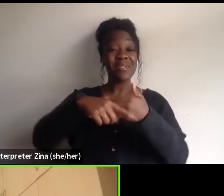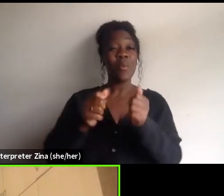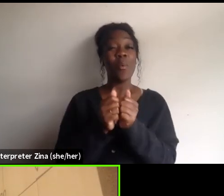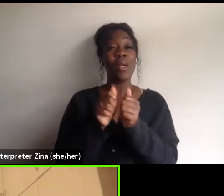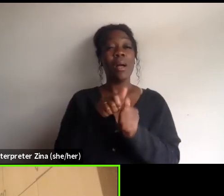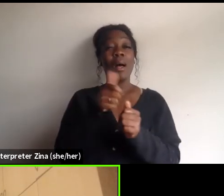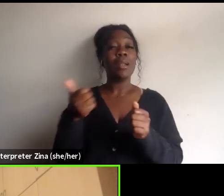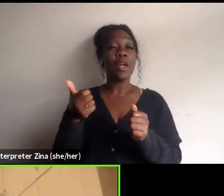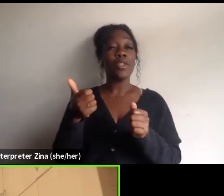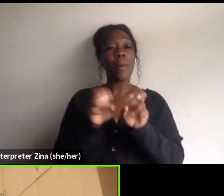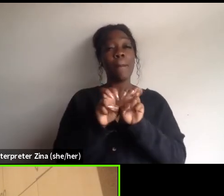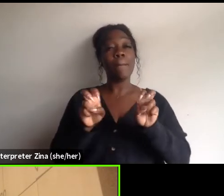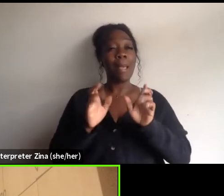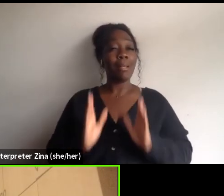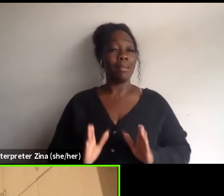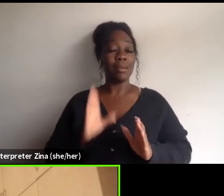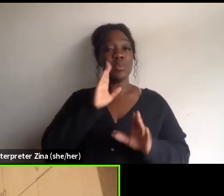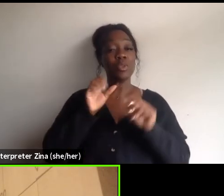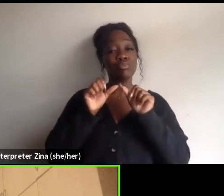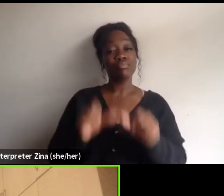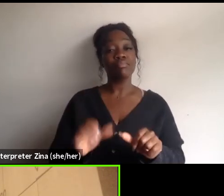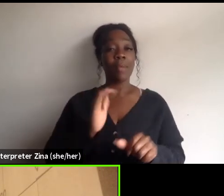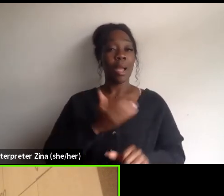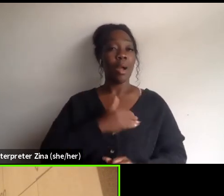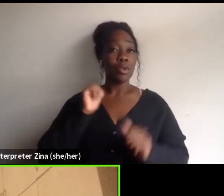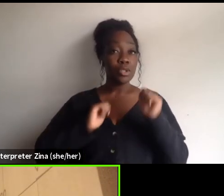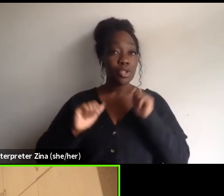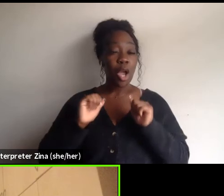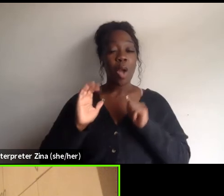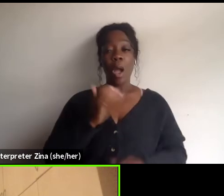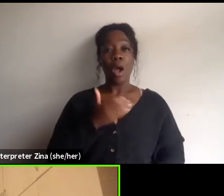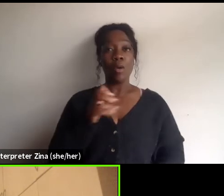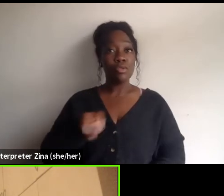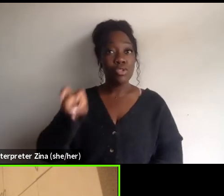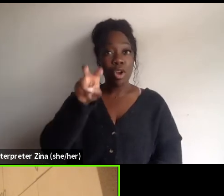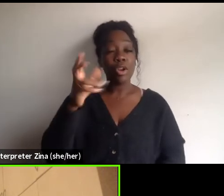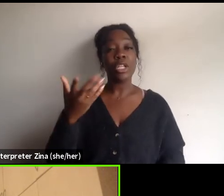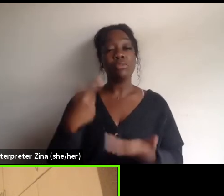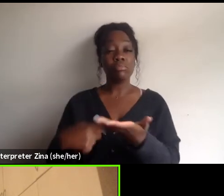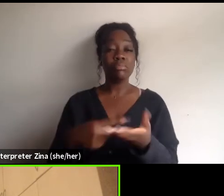as we continue our series and our journey of showing the creative practice of African women on the continent.